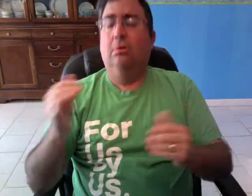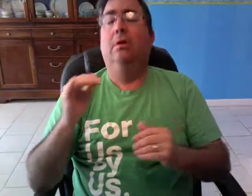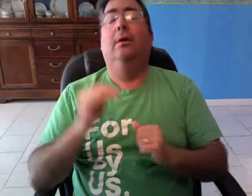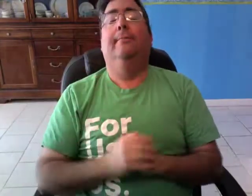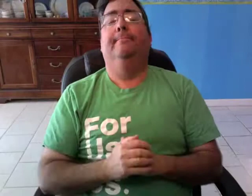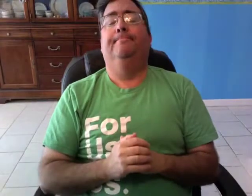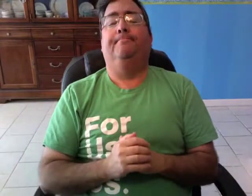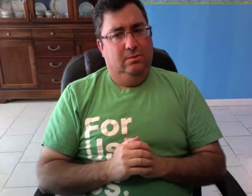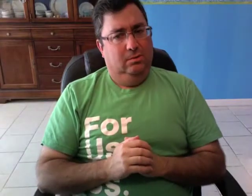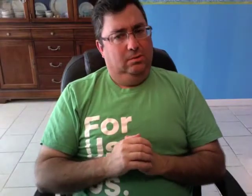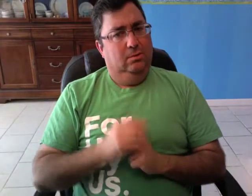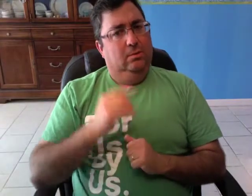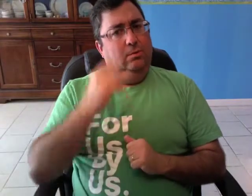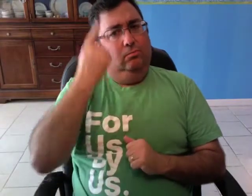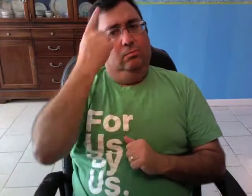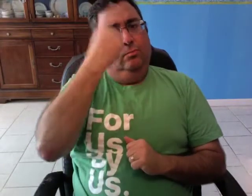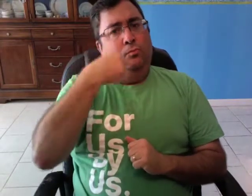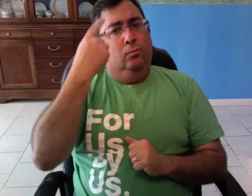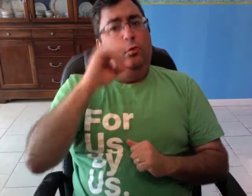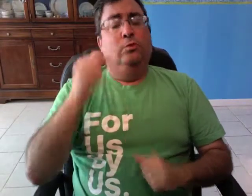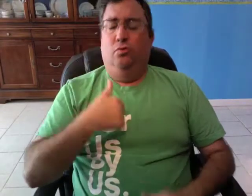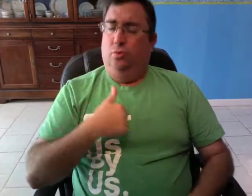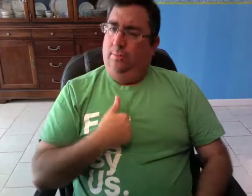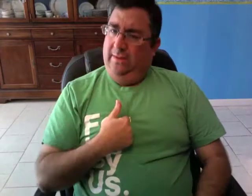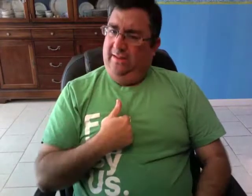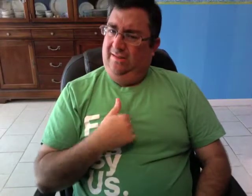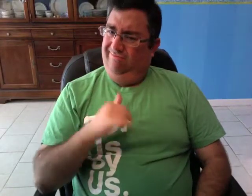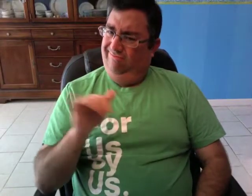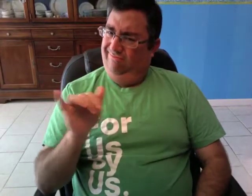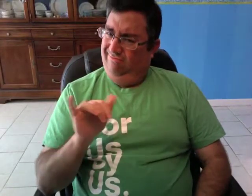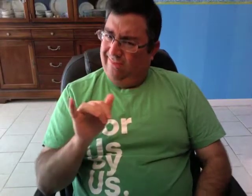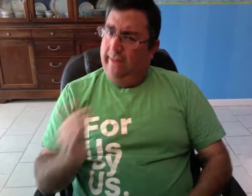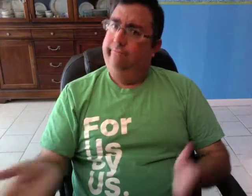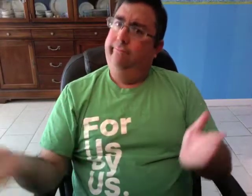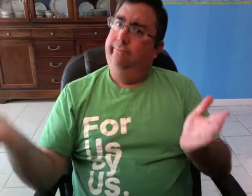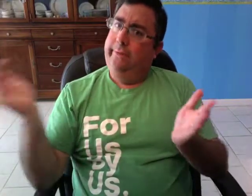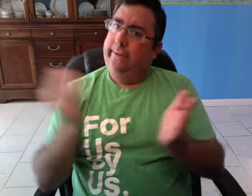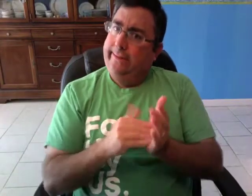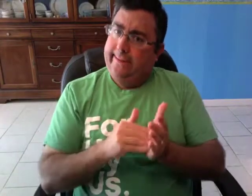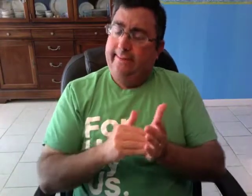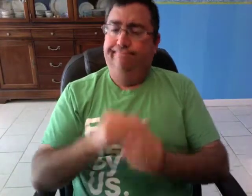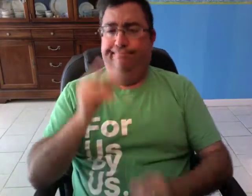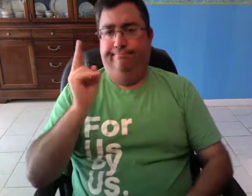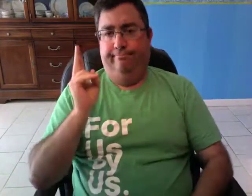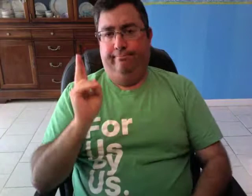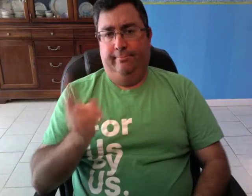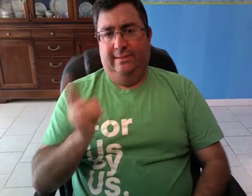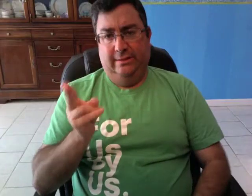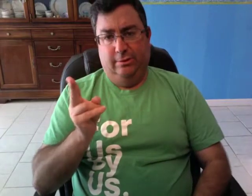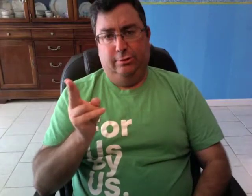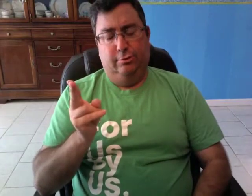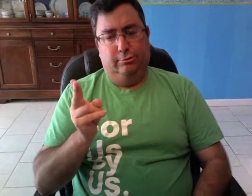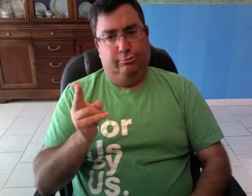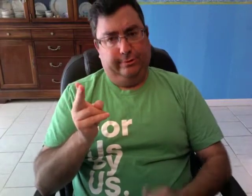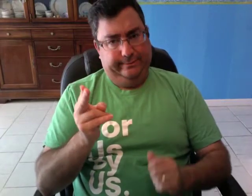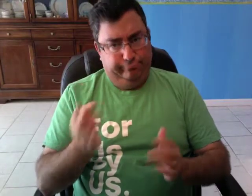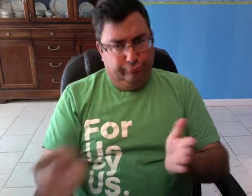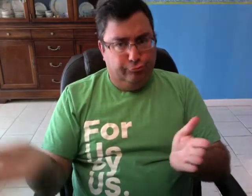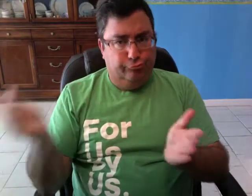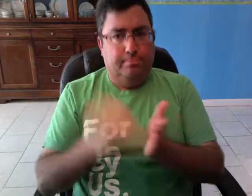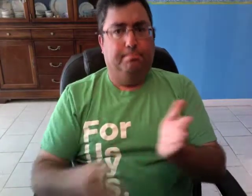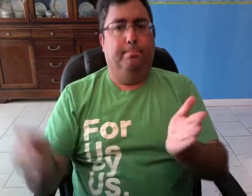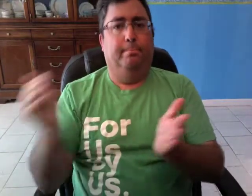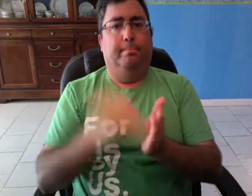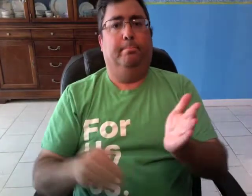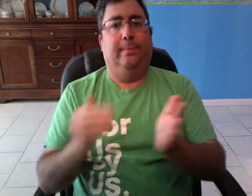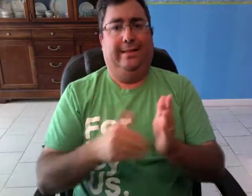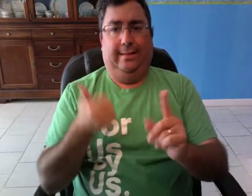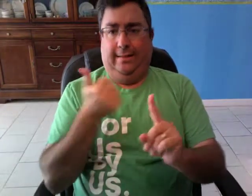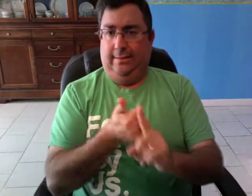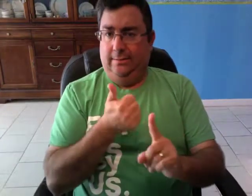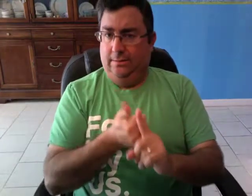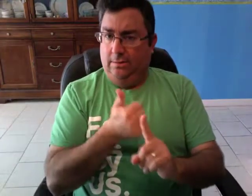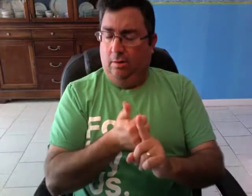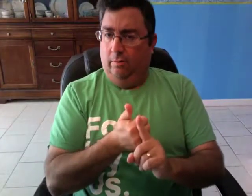It looks to me like again, History is repeating itself.